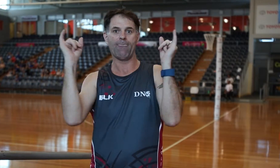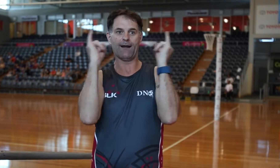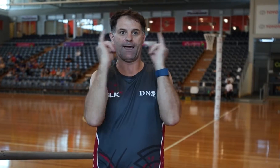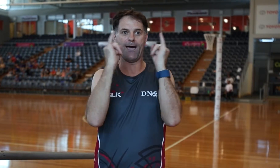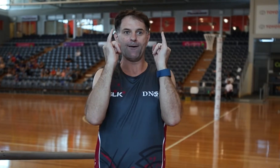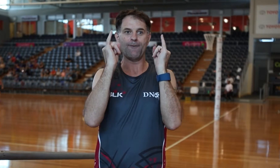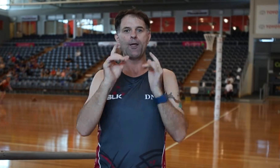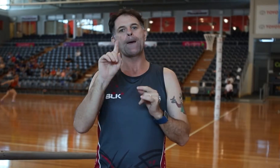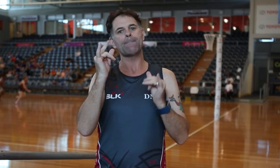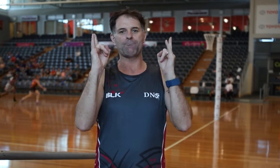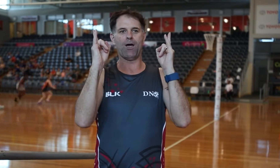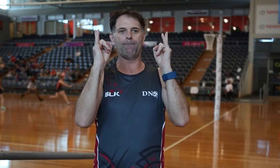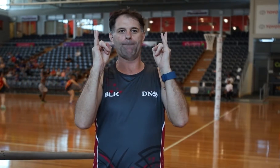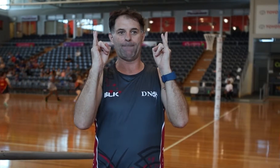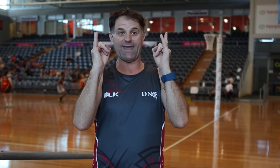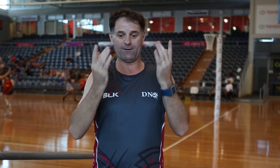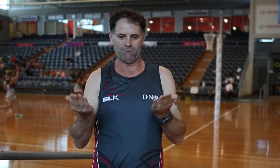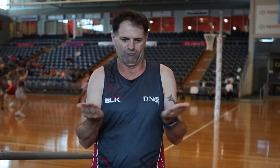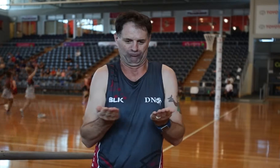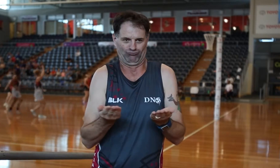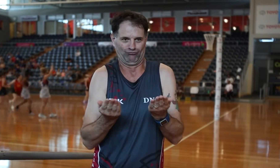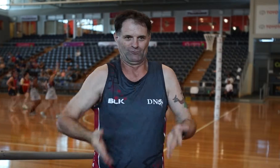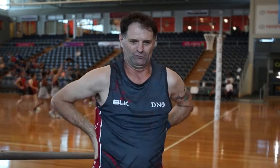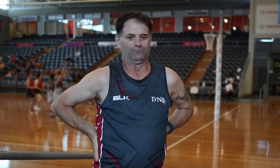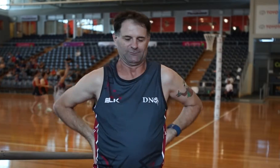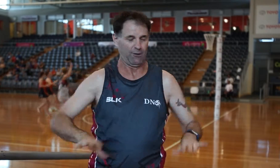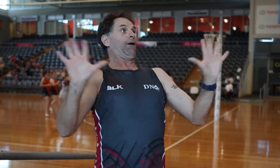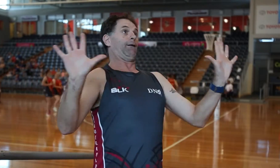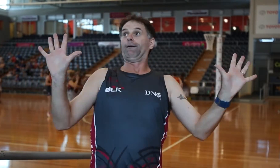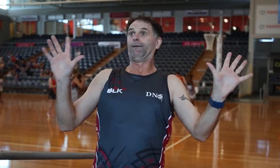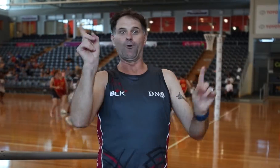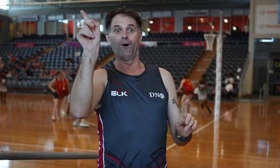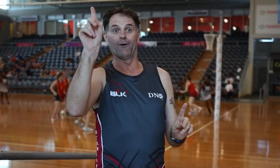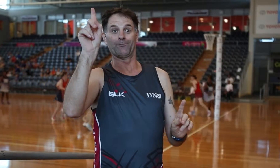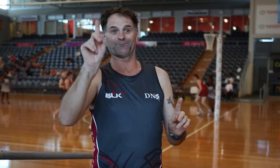vibrate and wake me up even though I can't hear the alarm sounding.